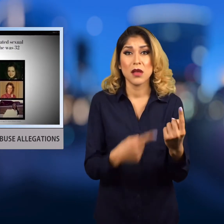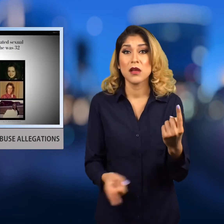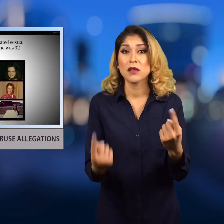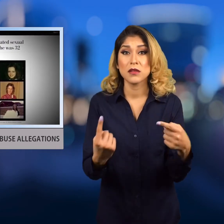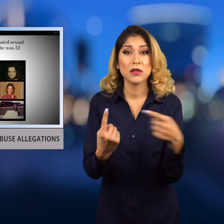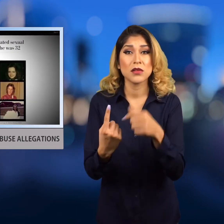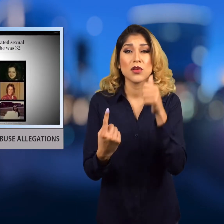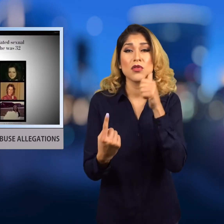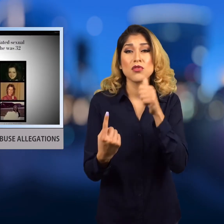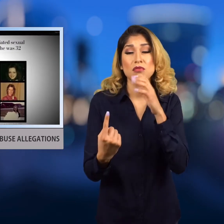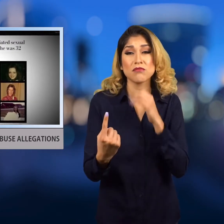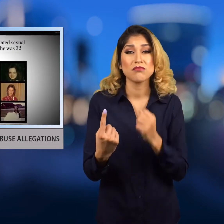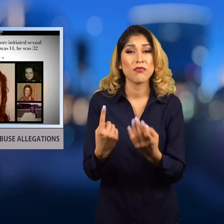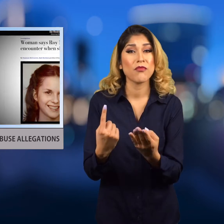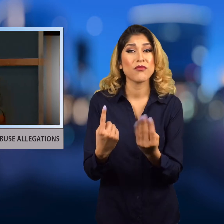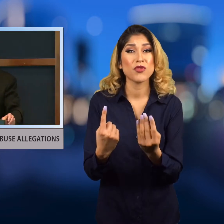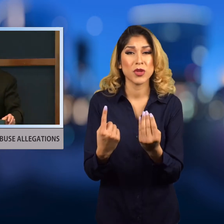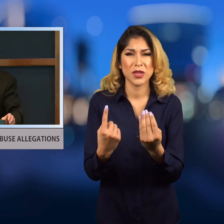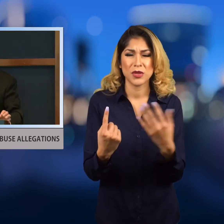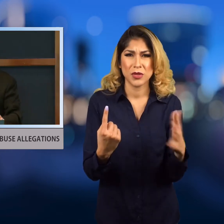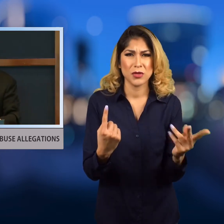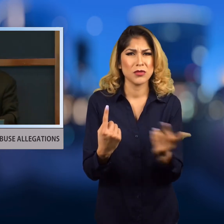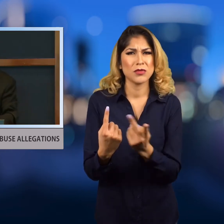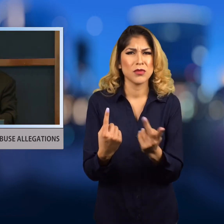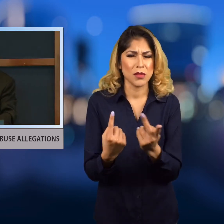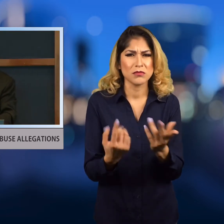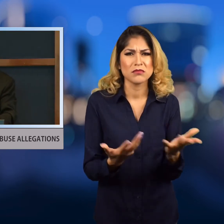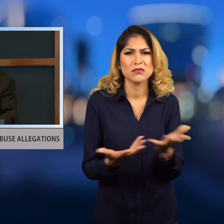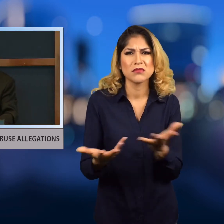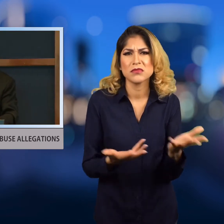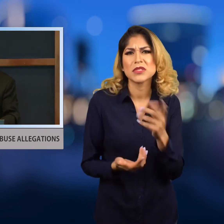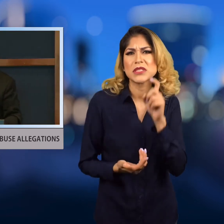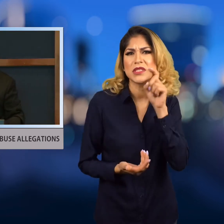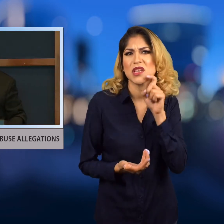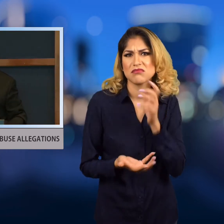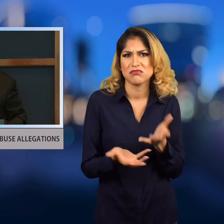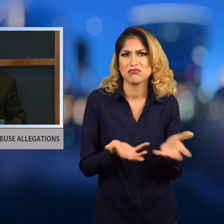with a 14 year old